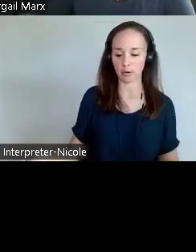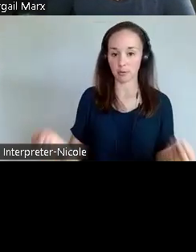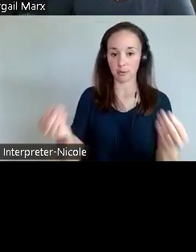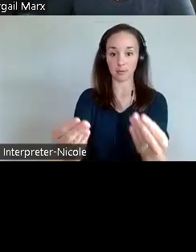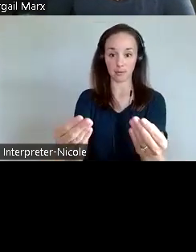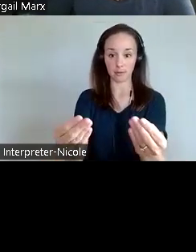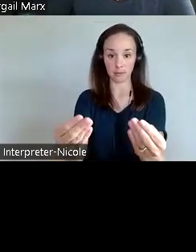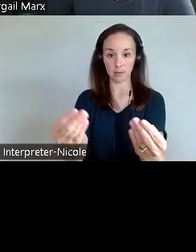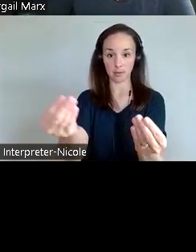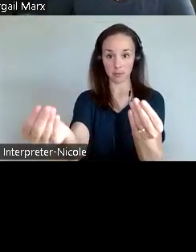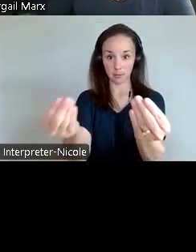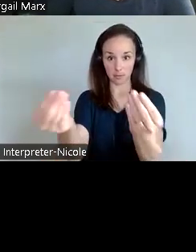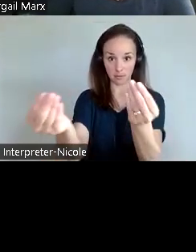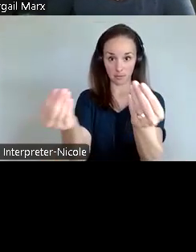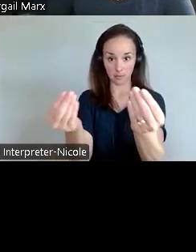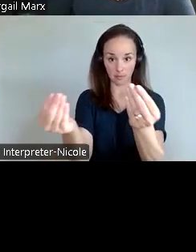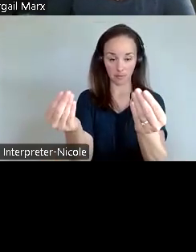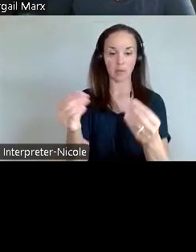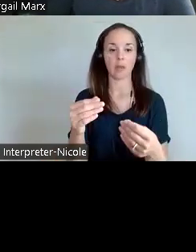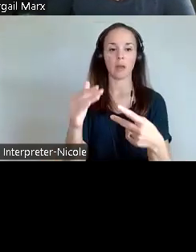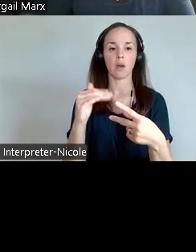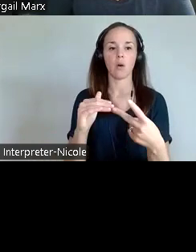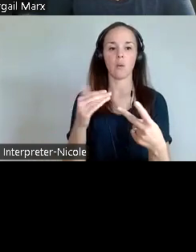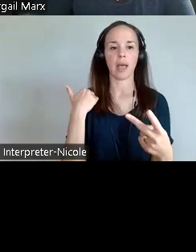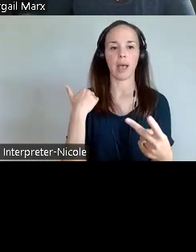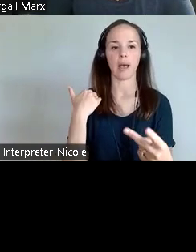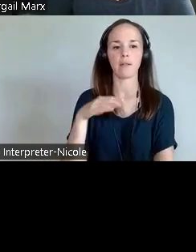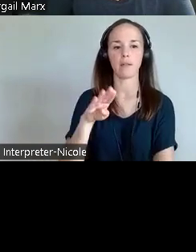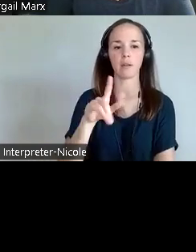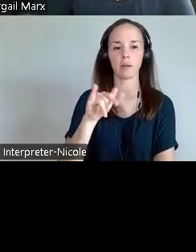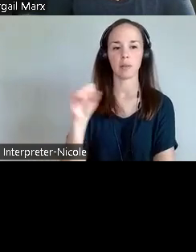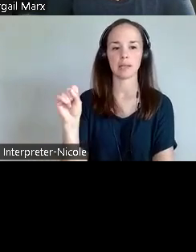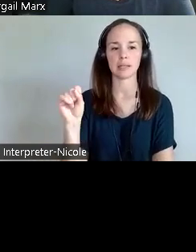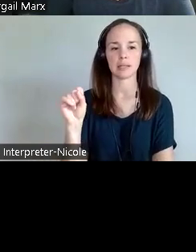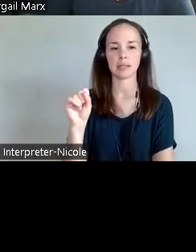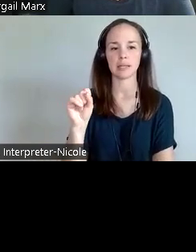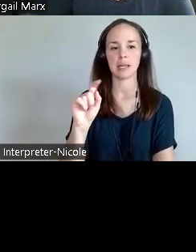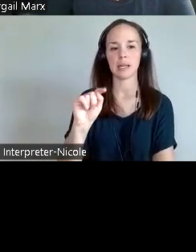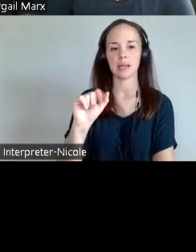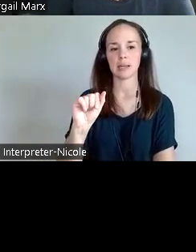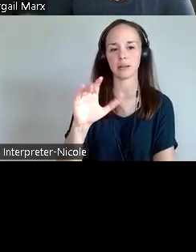We also have things called bliss symbols which might be 3D printed tactile symbols